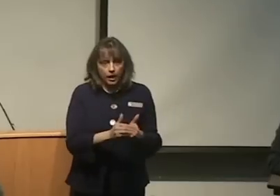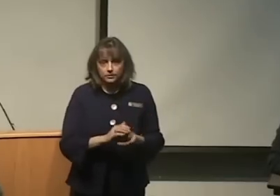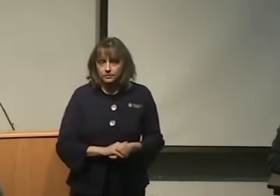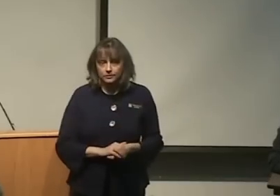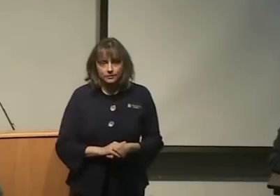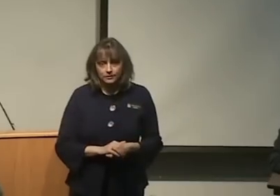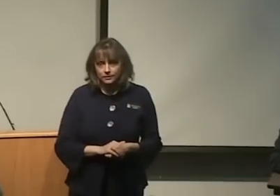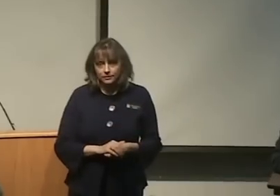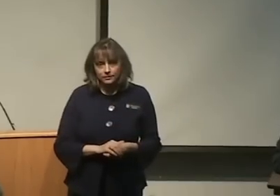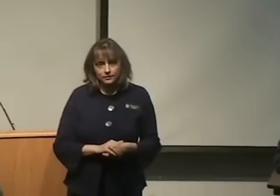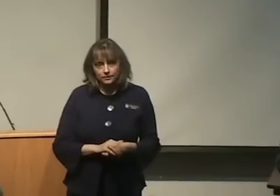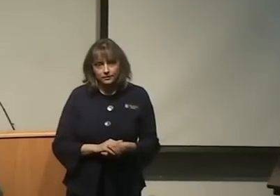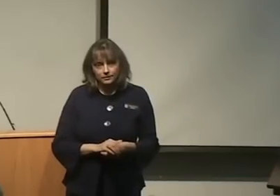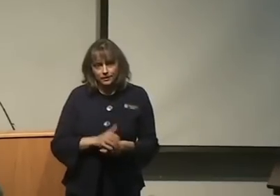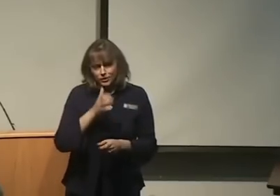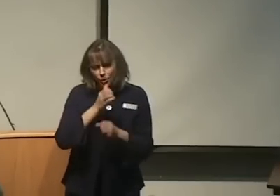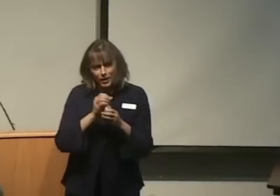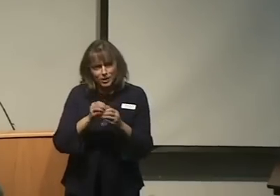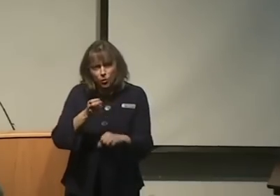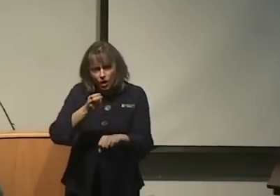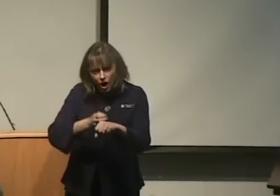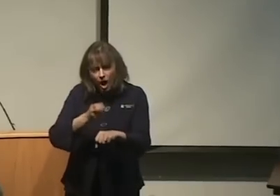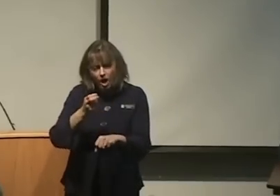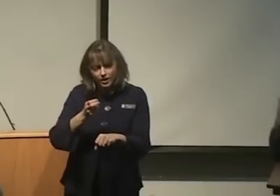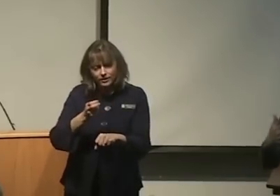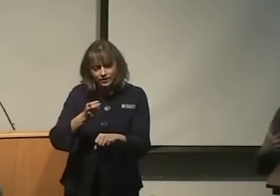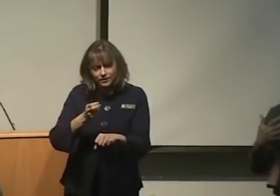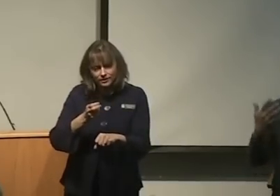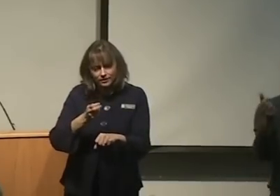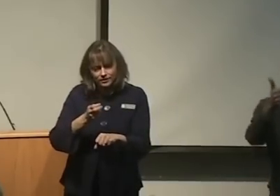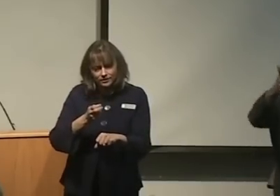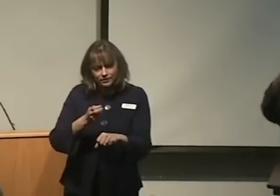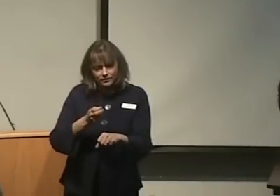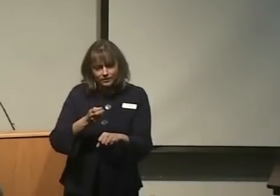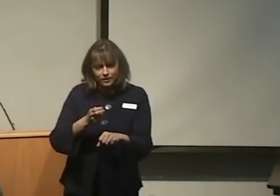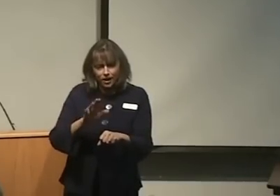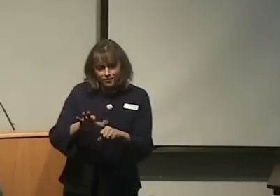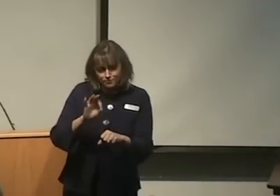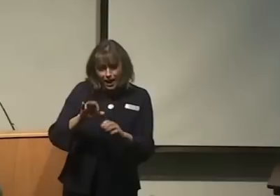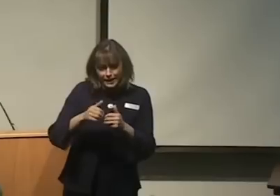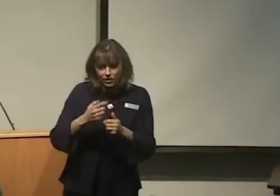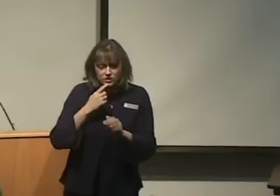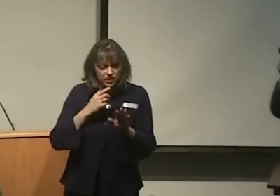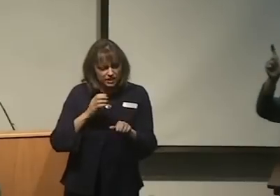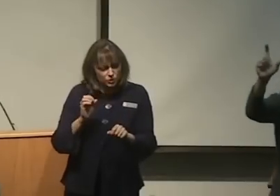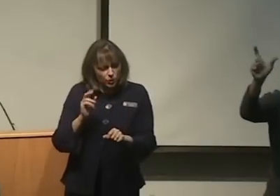Find ways to say, hey, it's okay. And know that learning happens best when there are two things that go on.